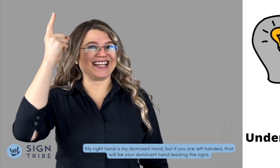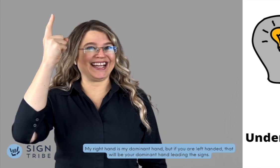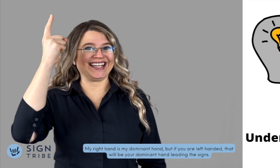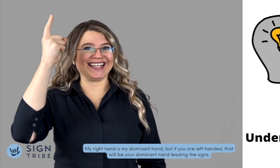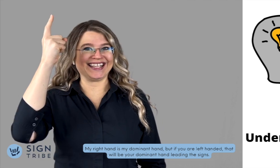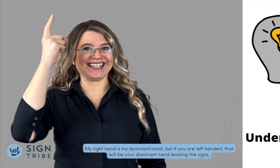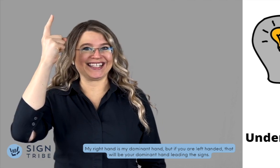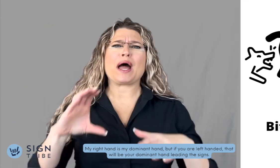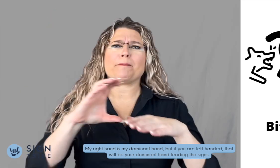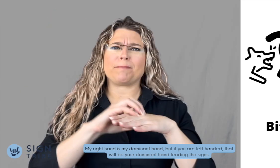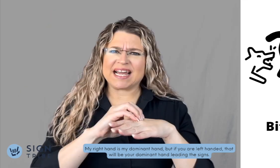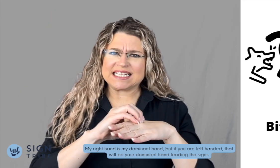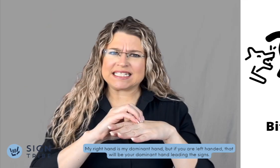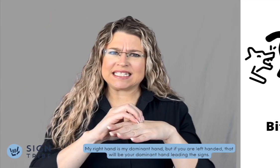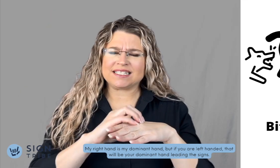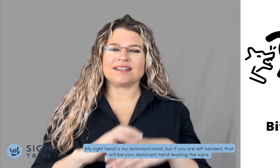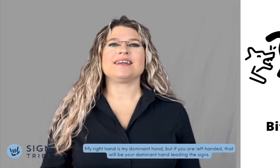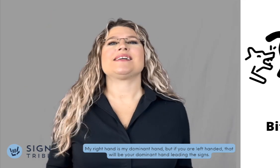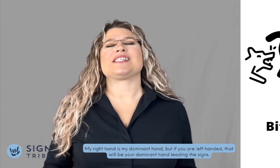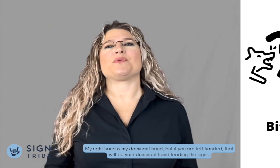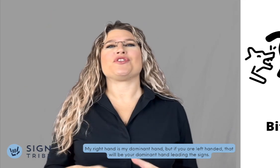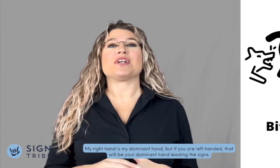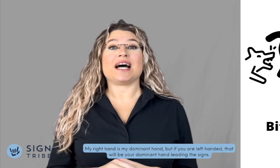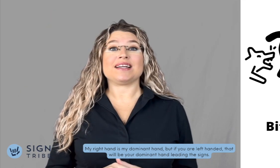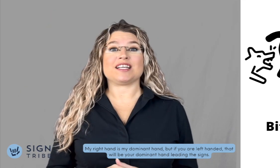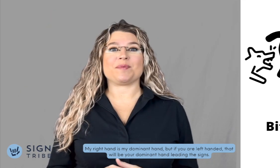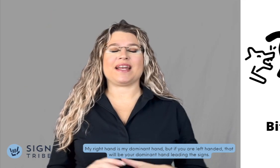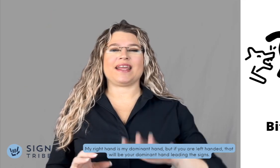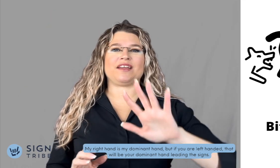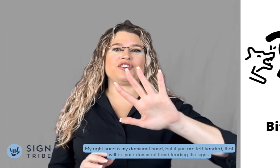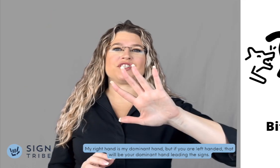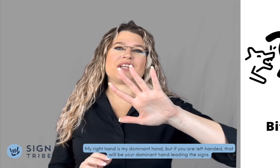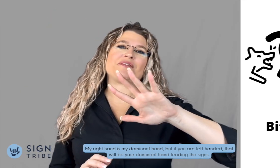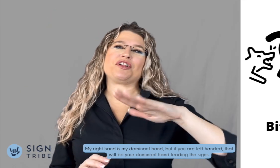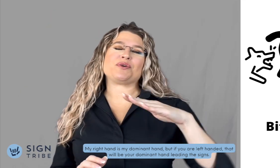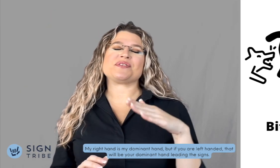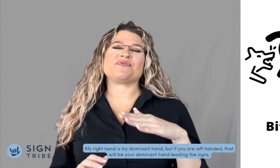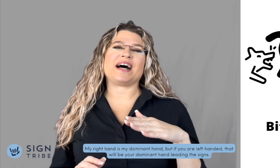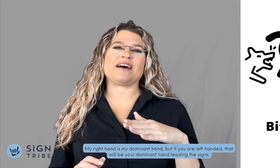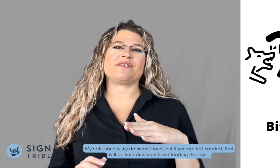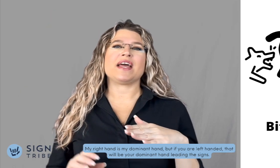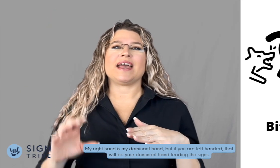Understand. Bite. So, with your non dominant hand, you're just going to have a closed five,